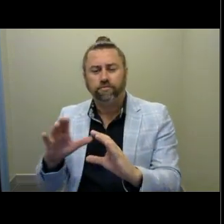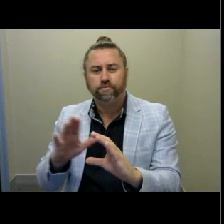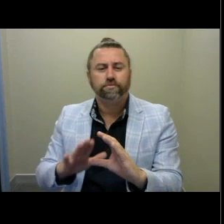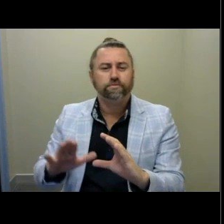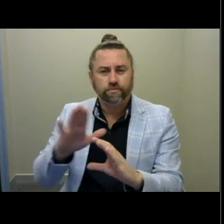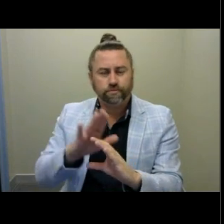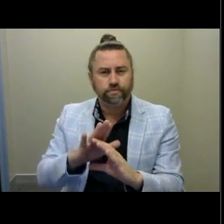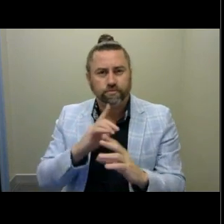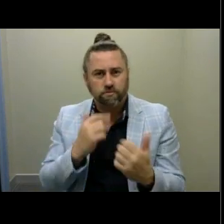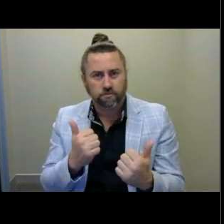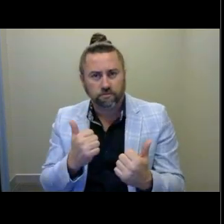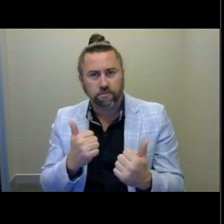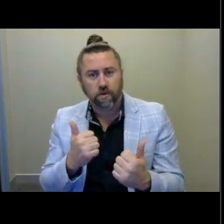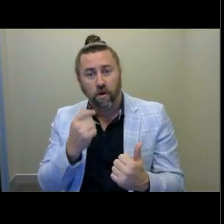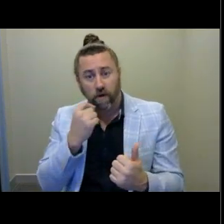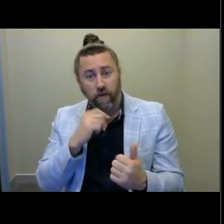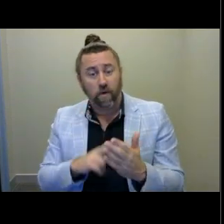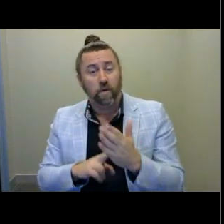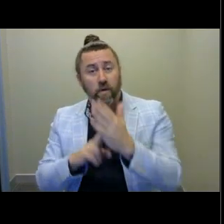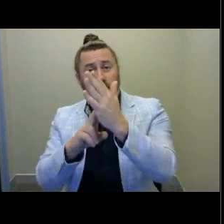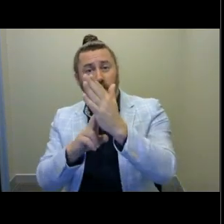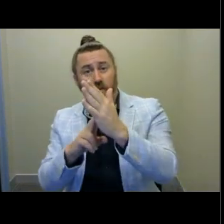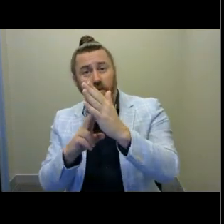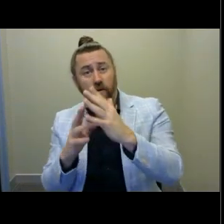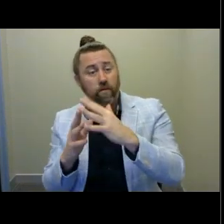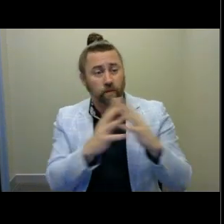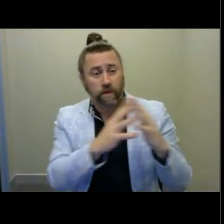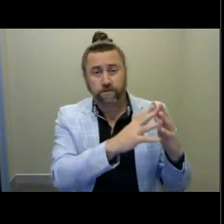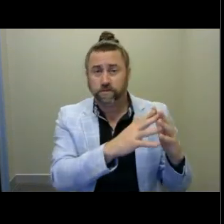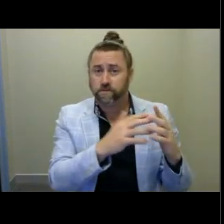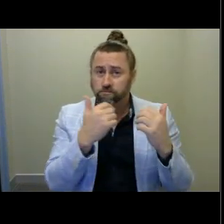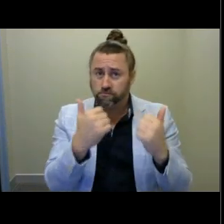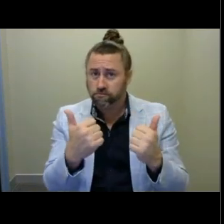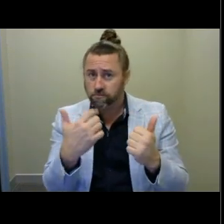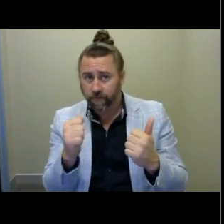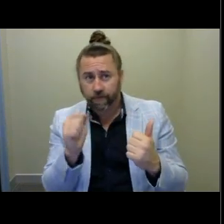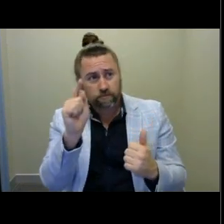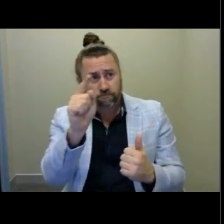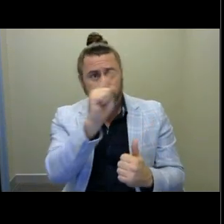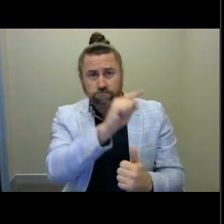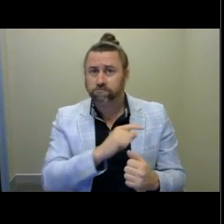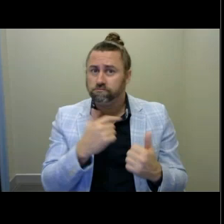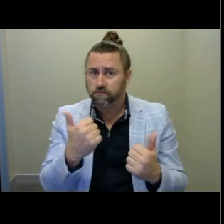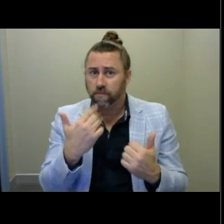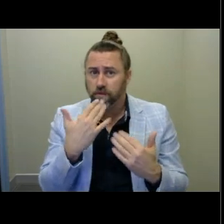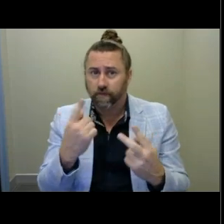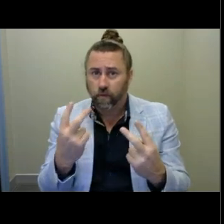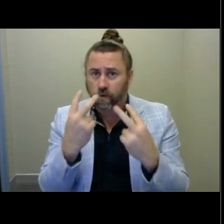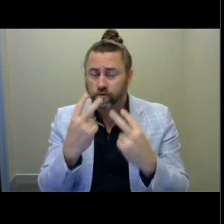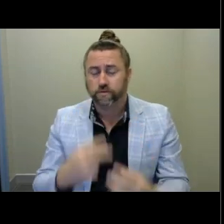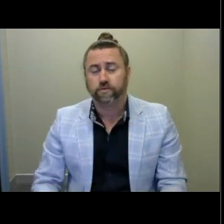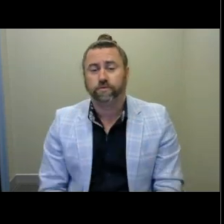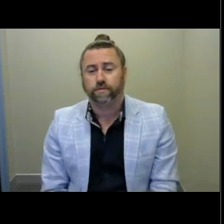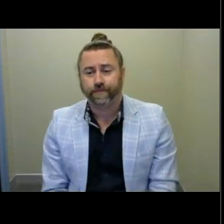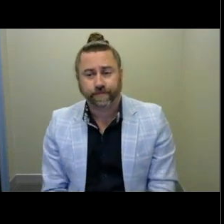from regional Queensland and outside of Queensland as well.